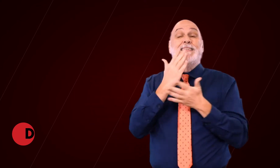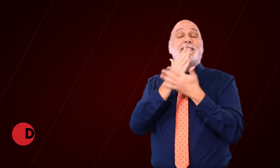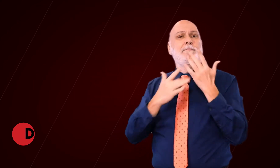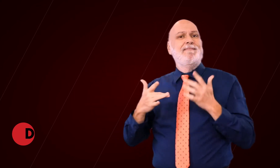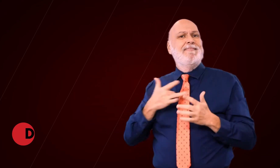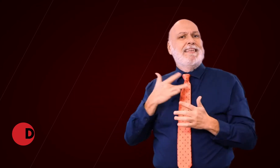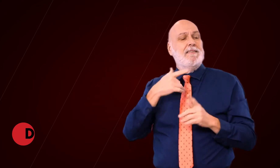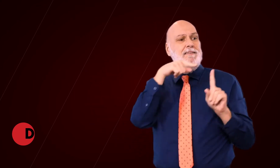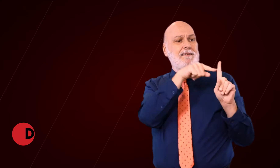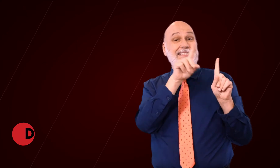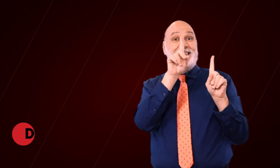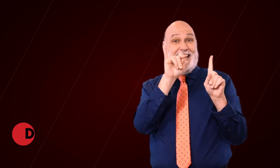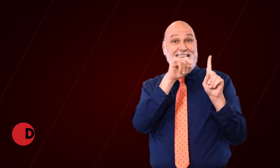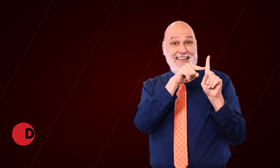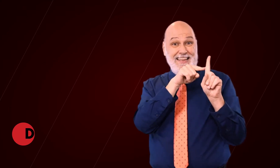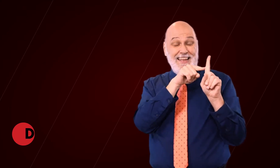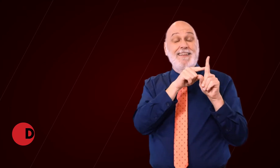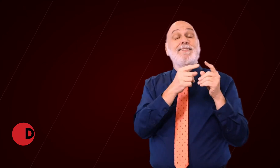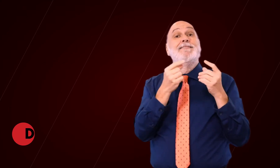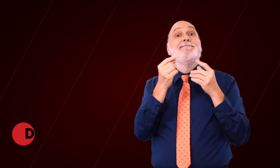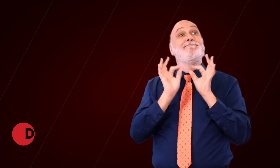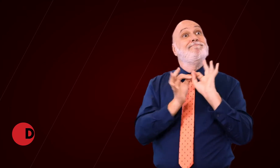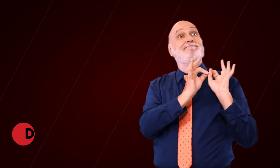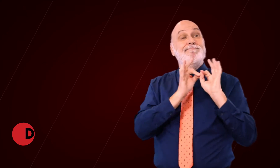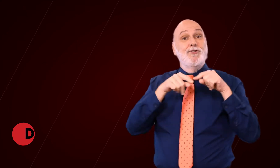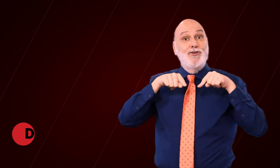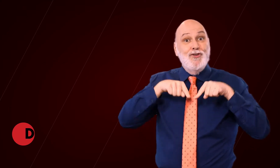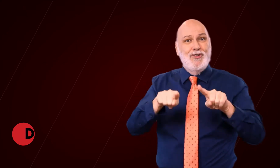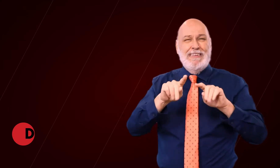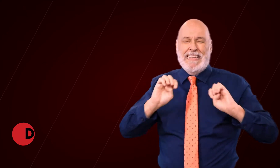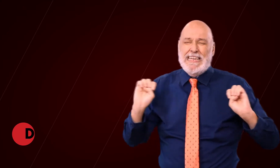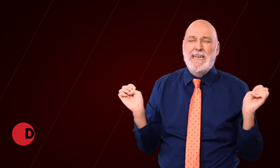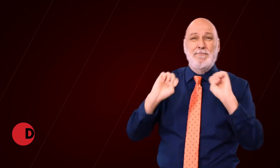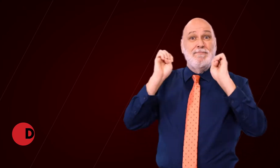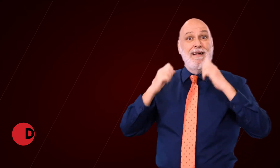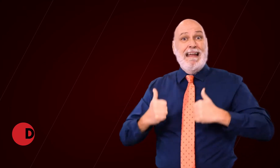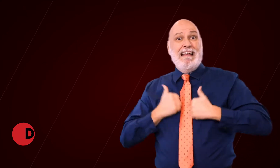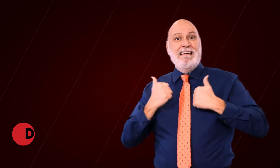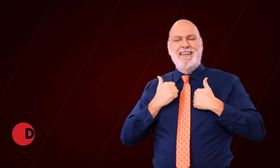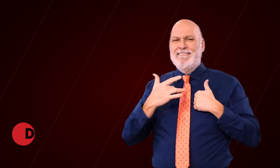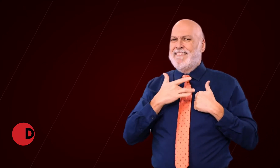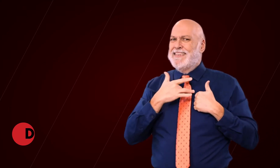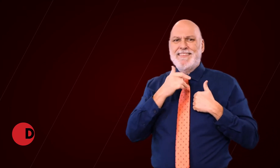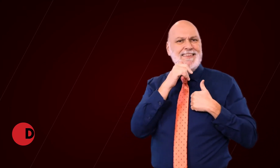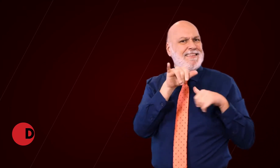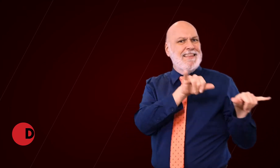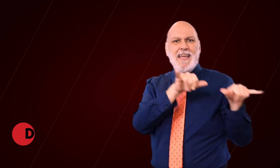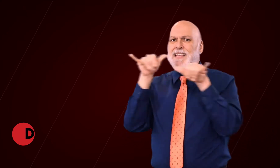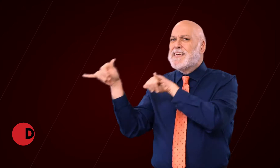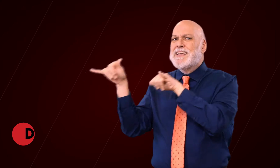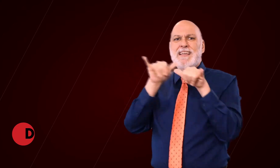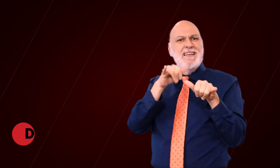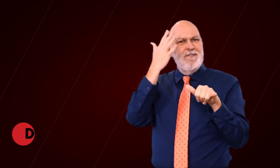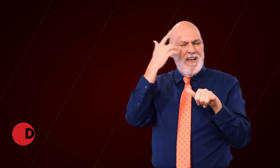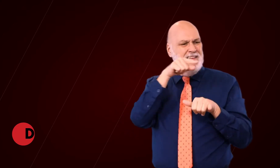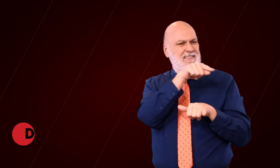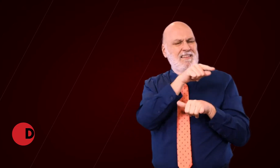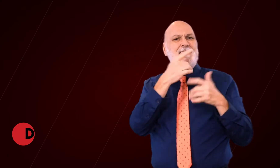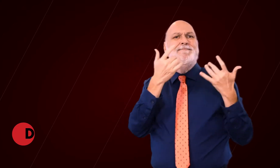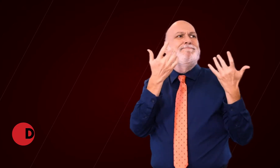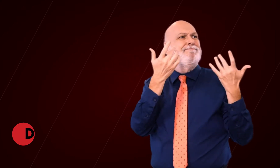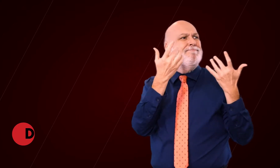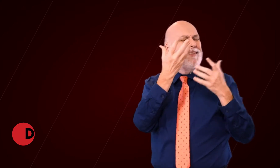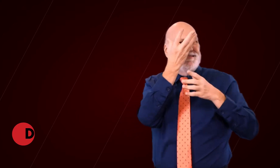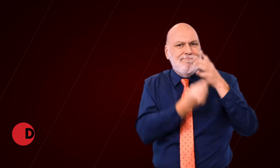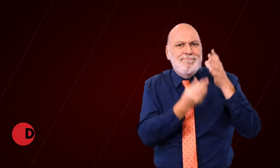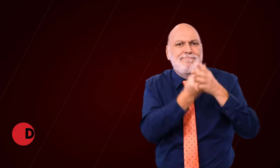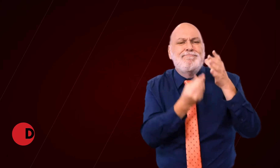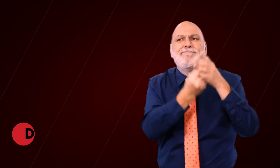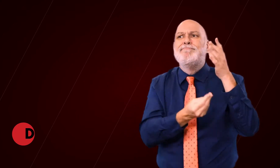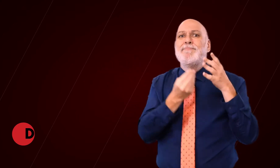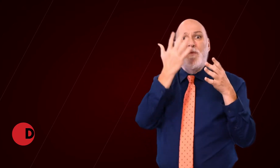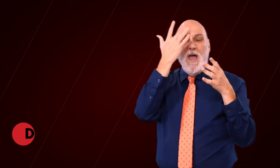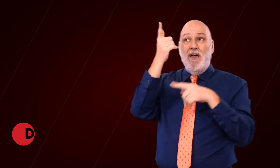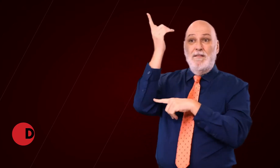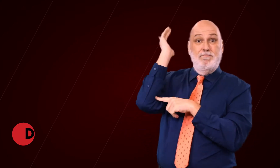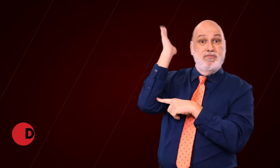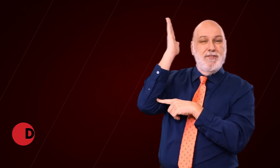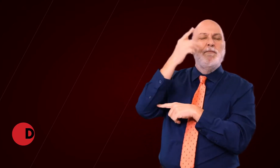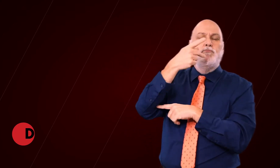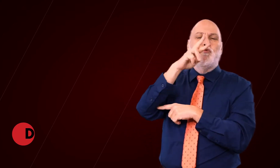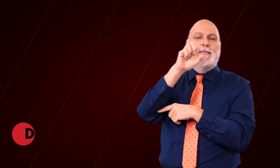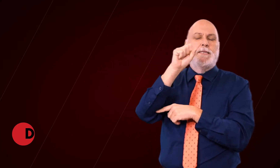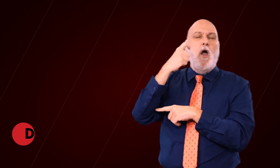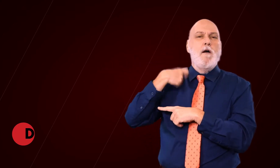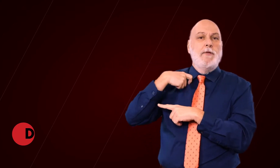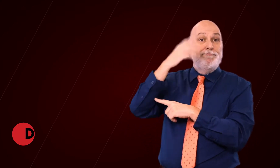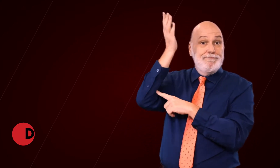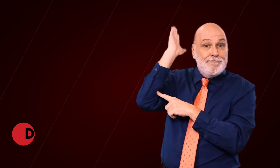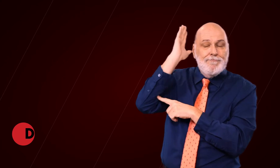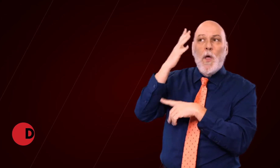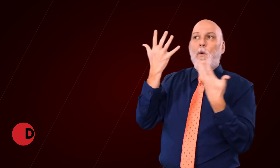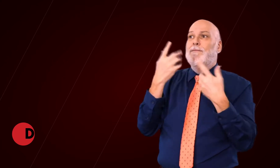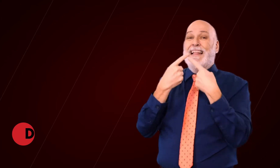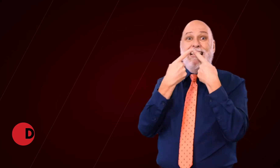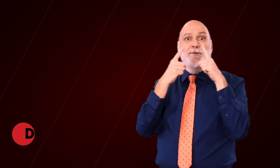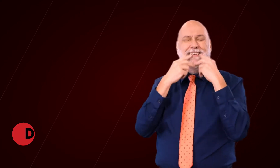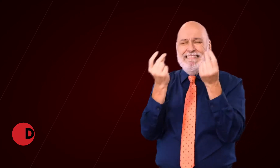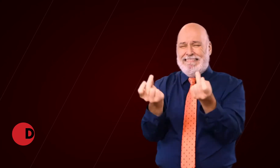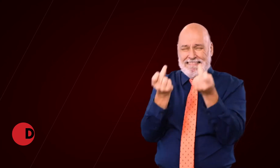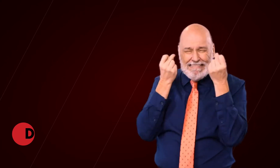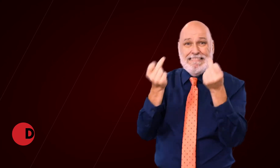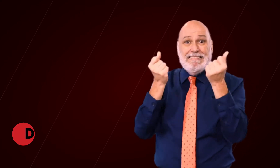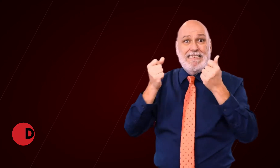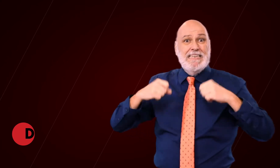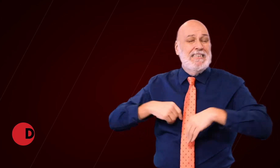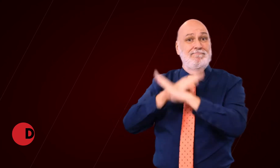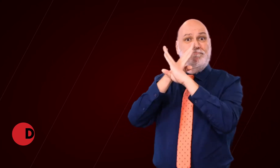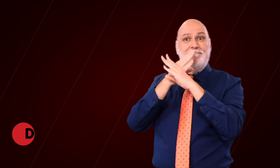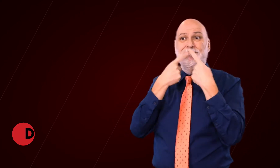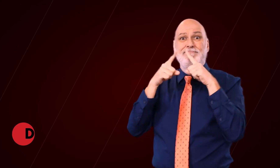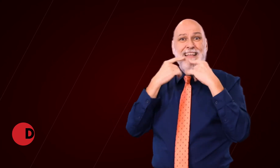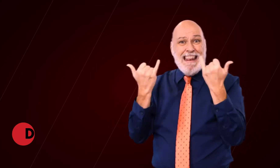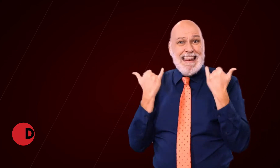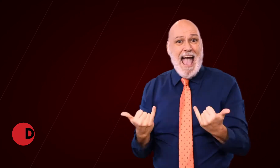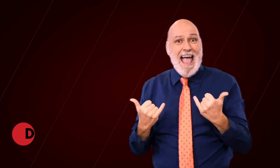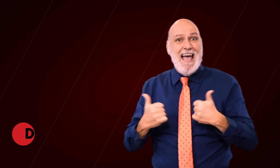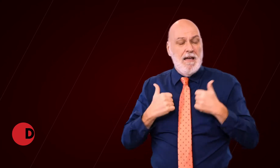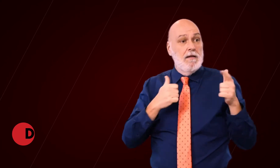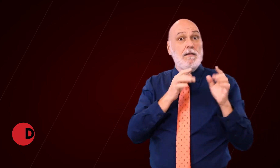However, some believe that DIs are not appropriate in urgent live